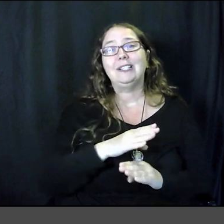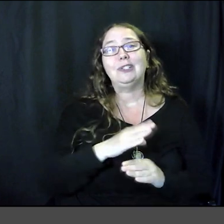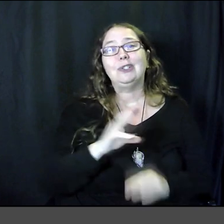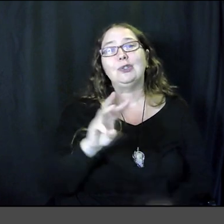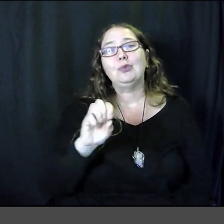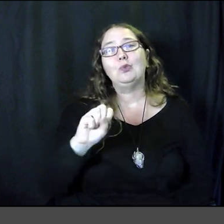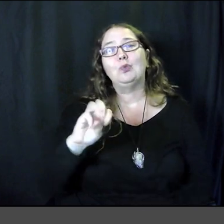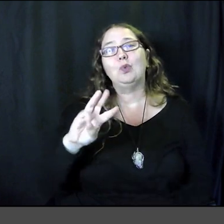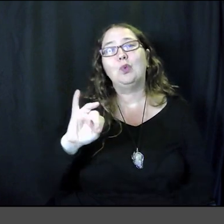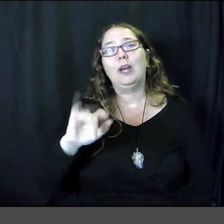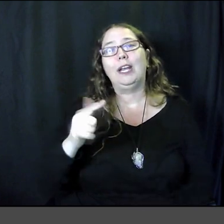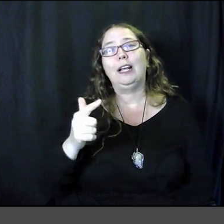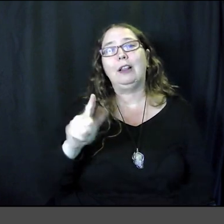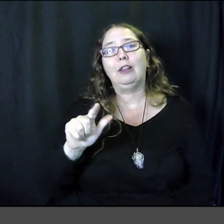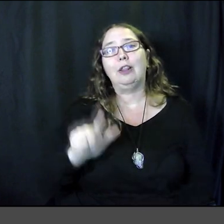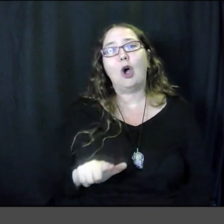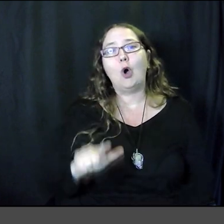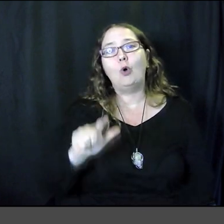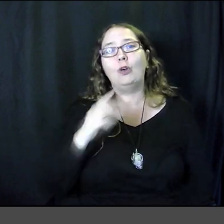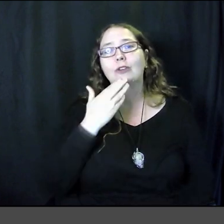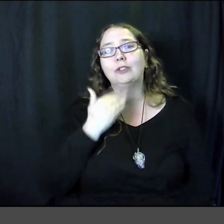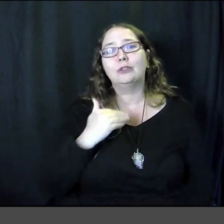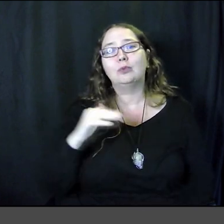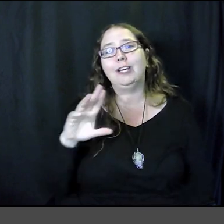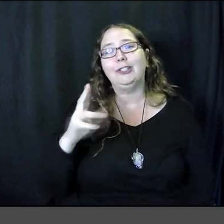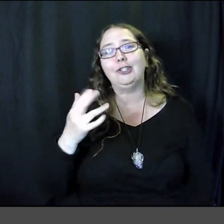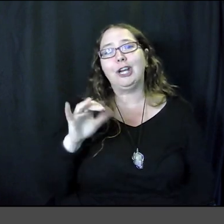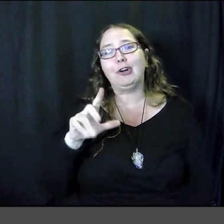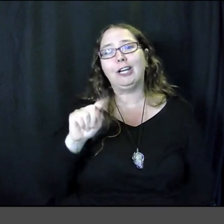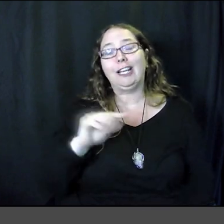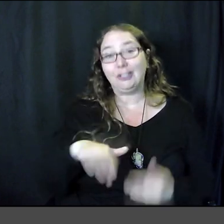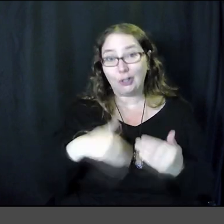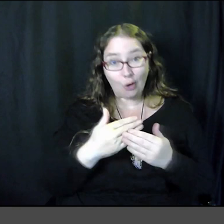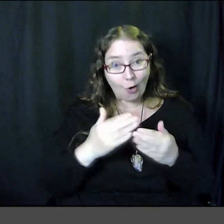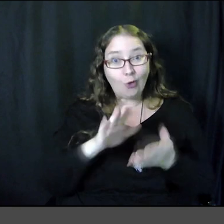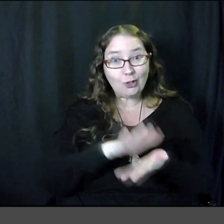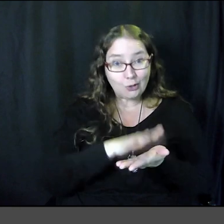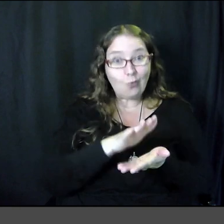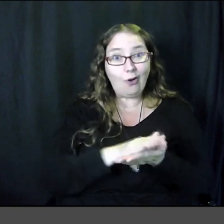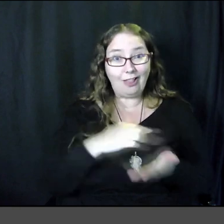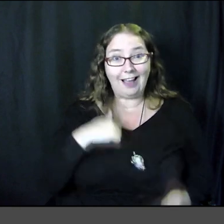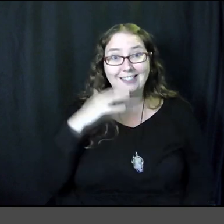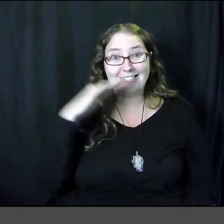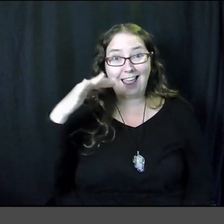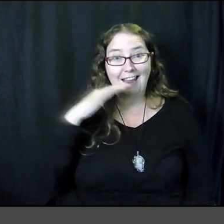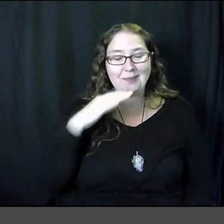SO. SO I JUST SAYING THAT BECAUSE WHAT HAS TO HAPPEN, ONE OF THE THINGS THAT HAS TO HAPPEN